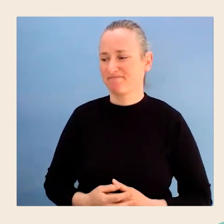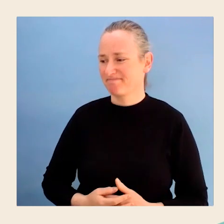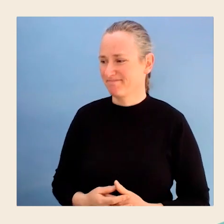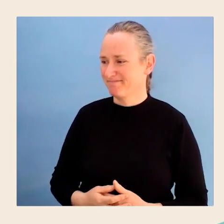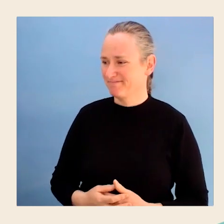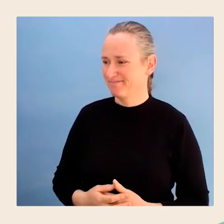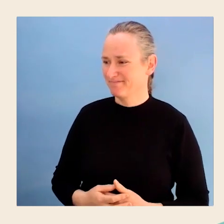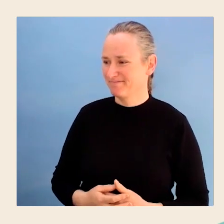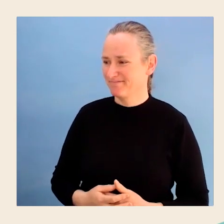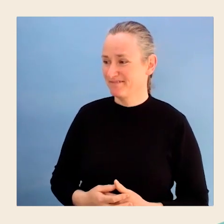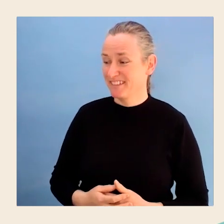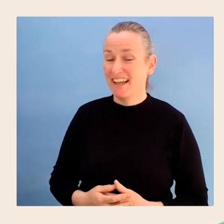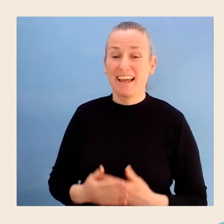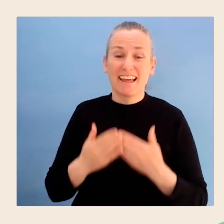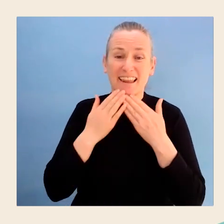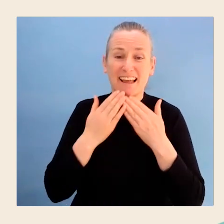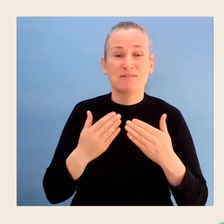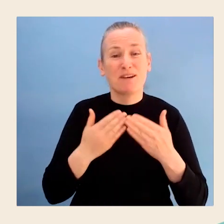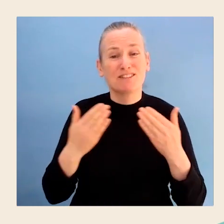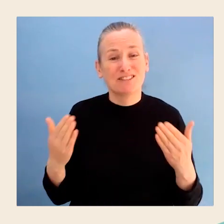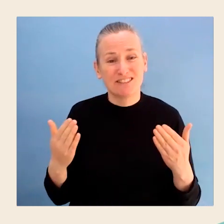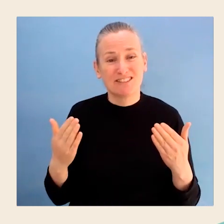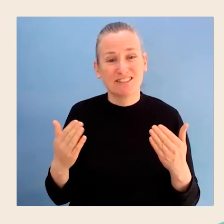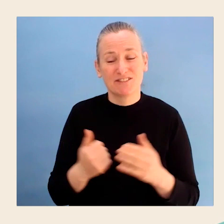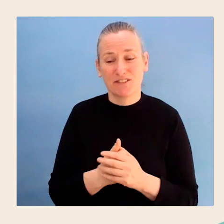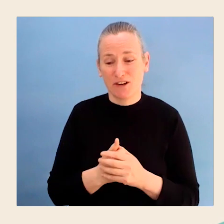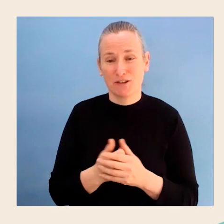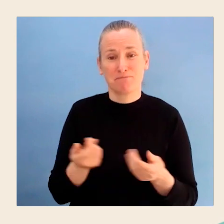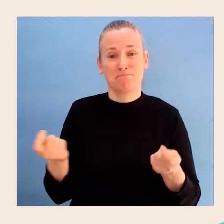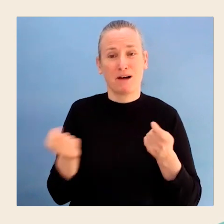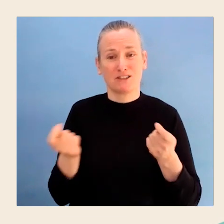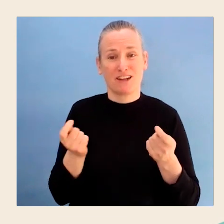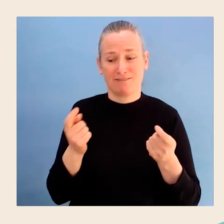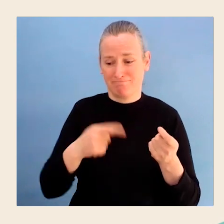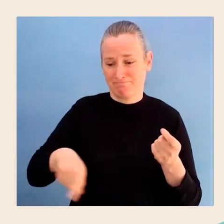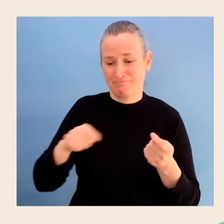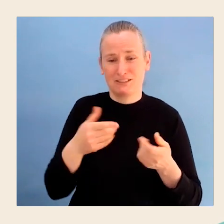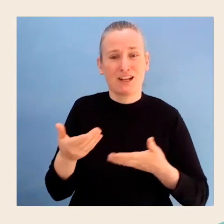Thank you so much for moderating this conversation, Jody,